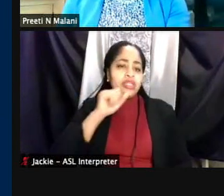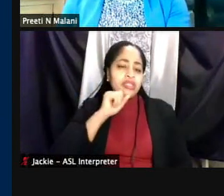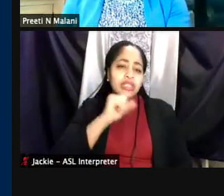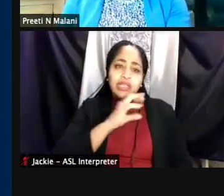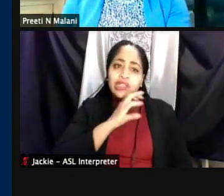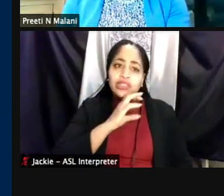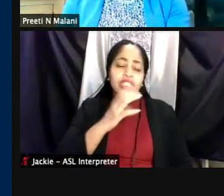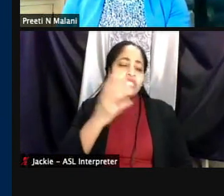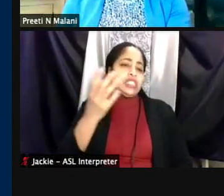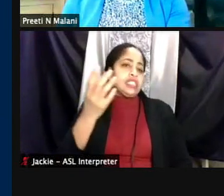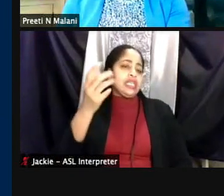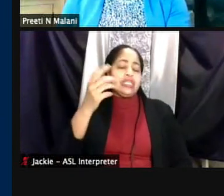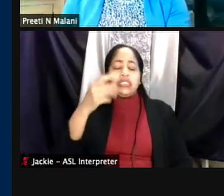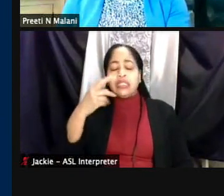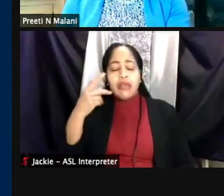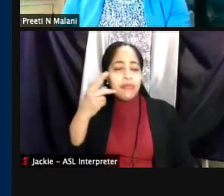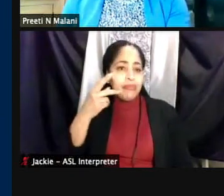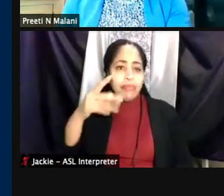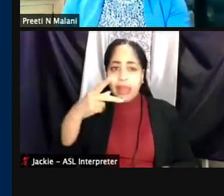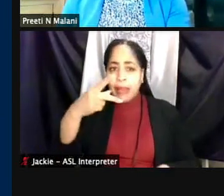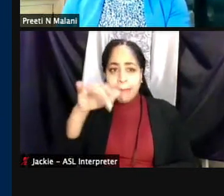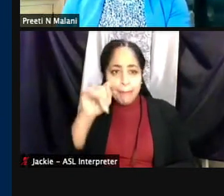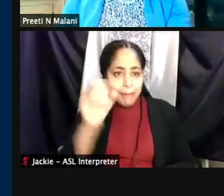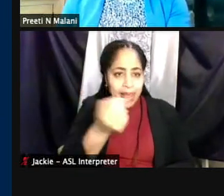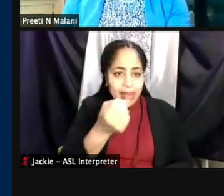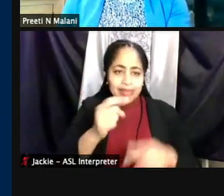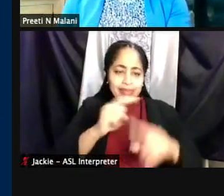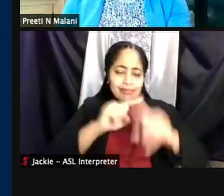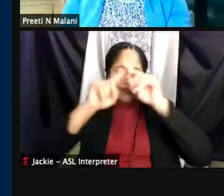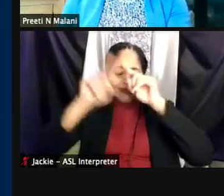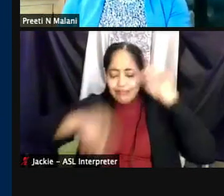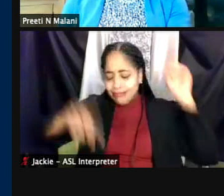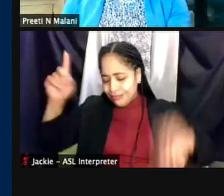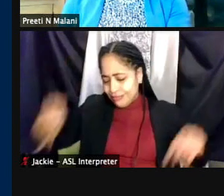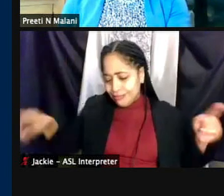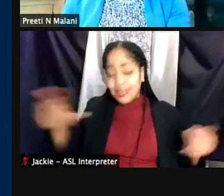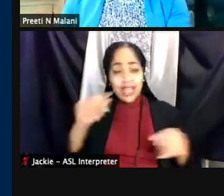a whole wide range of different types of things. And of course it is a nationwide service.